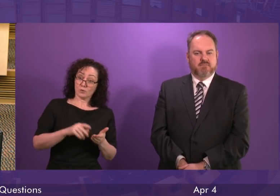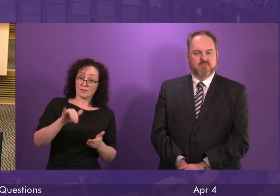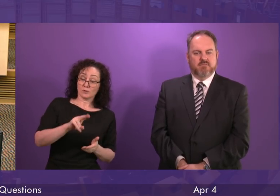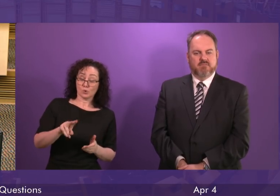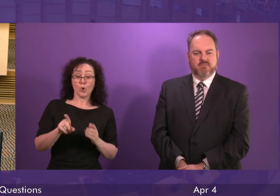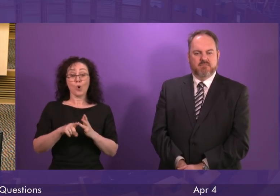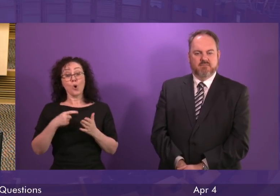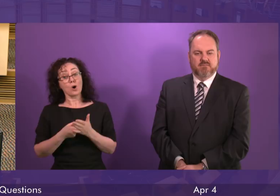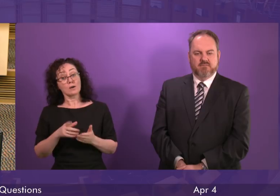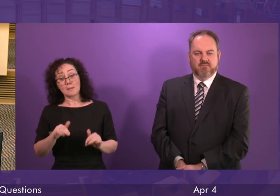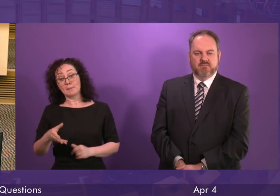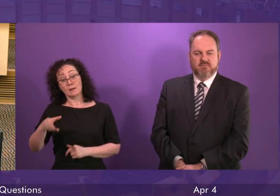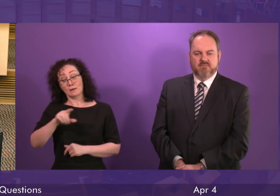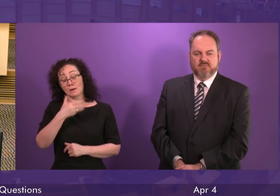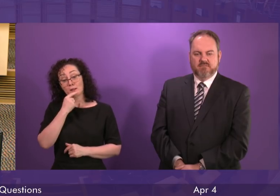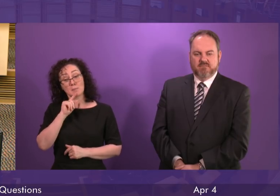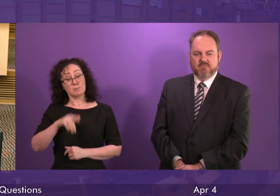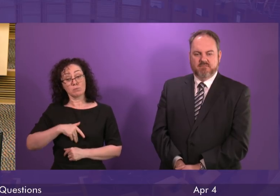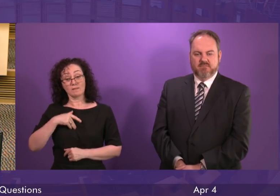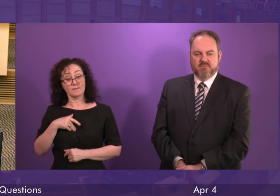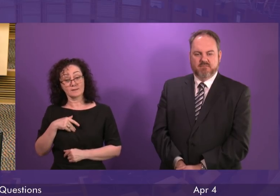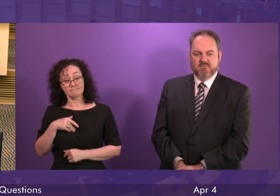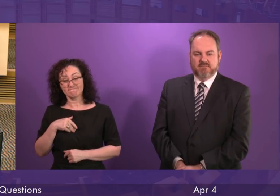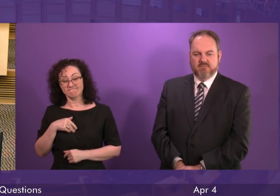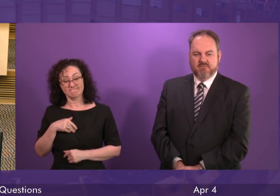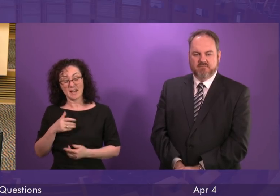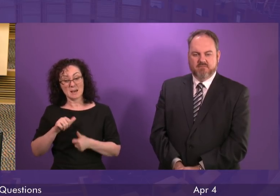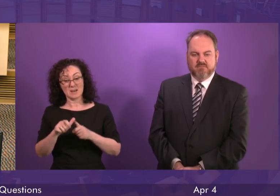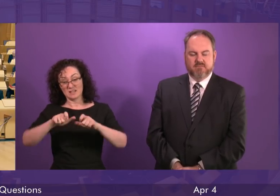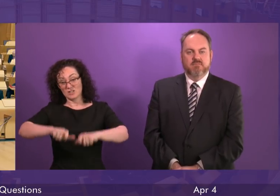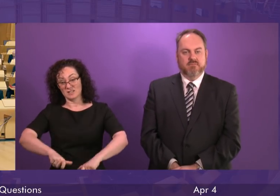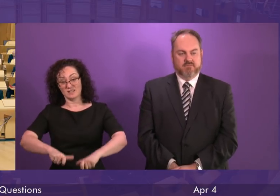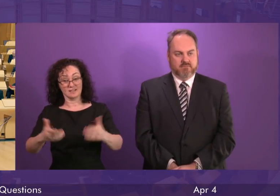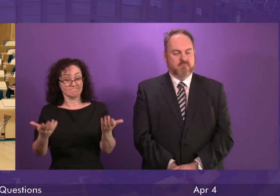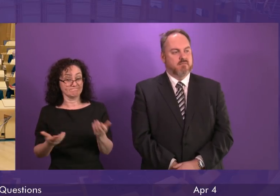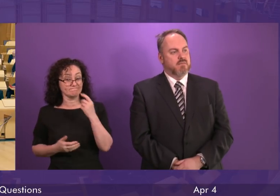the past three years, they think that the best option for the whole of the UK is to remain in the UK.